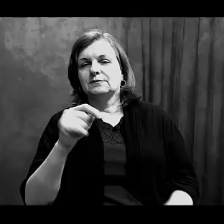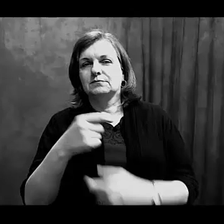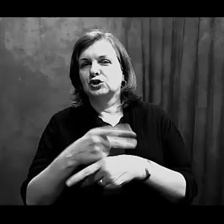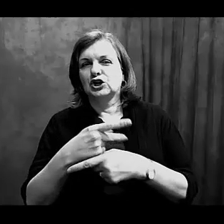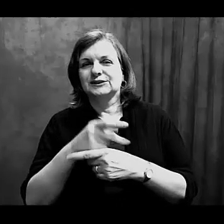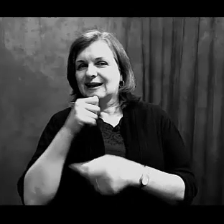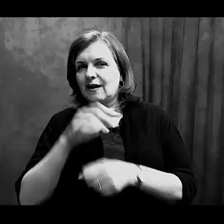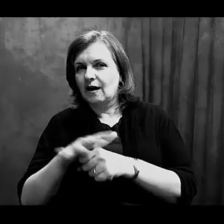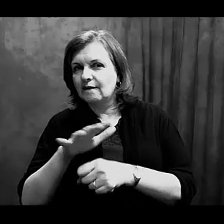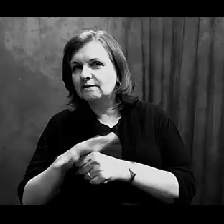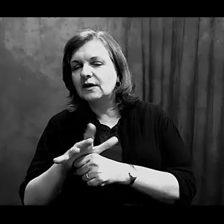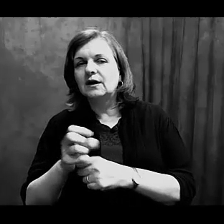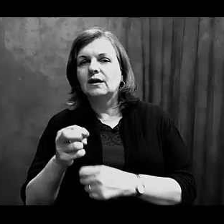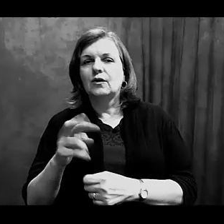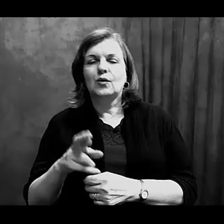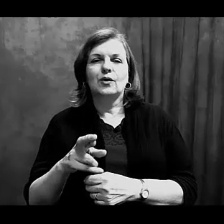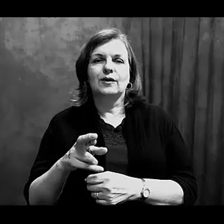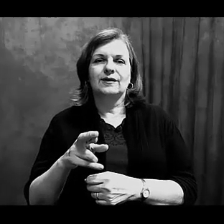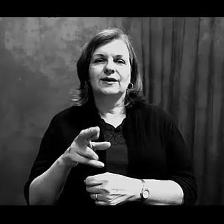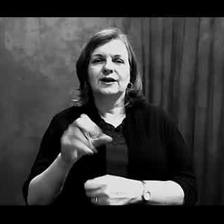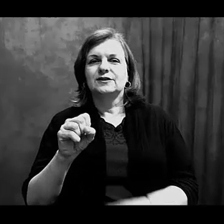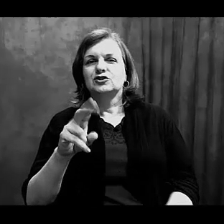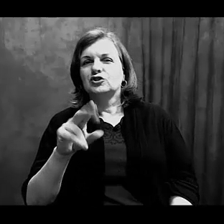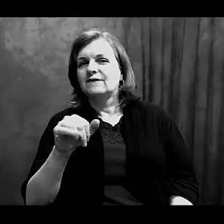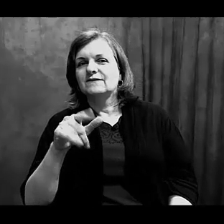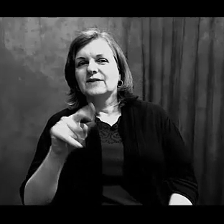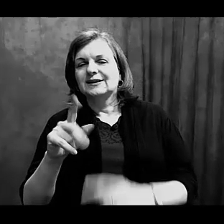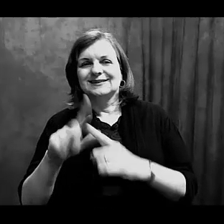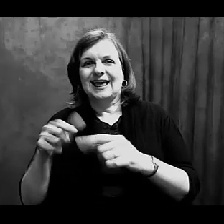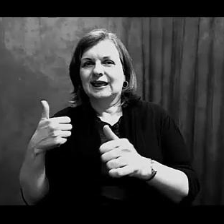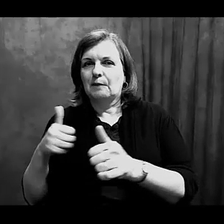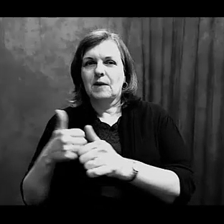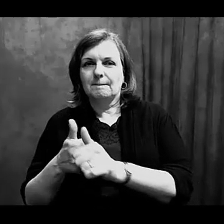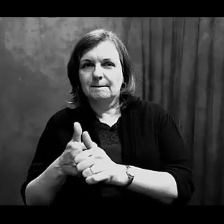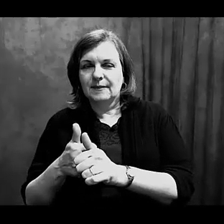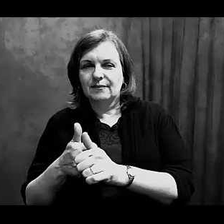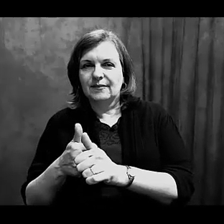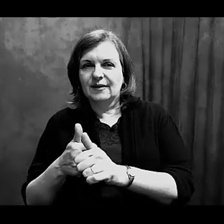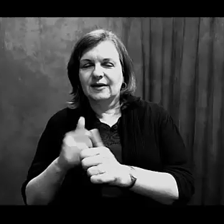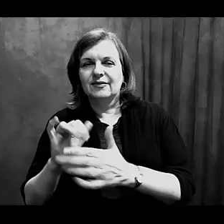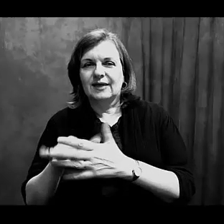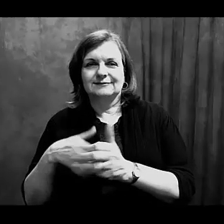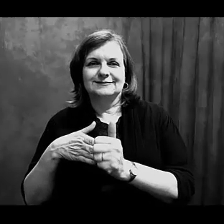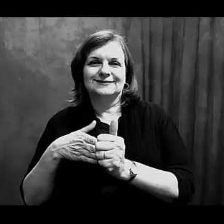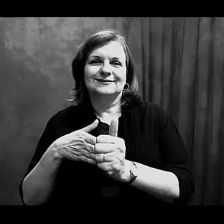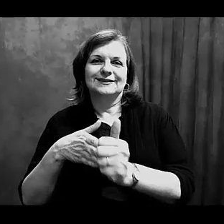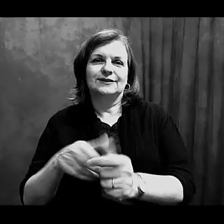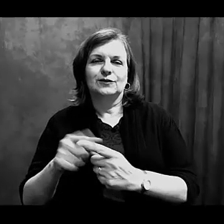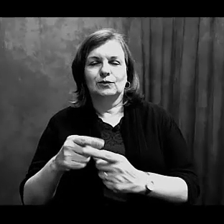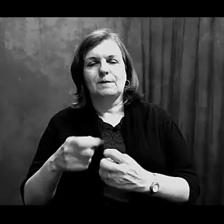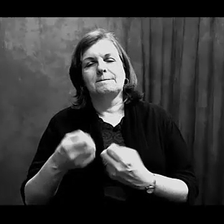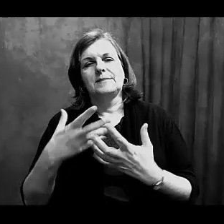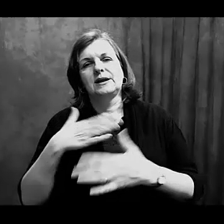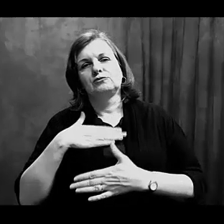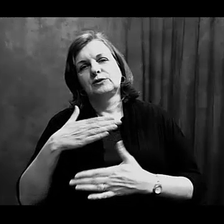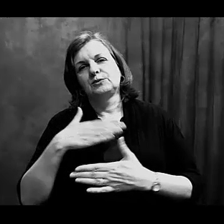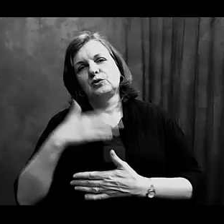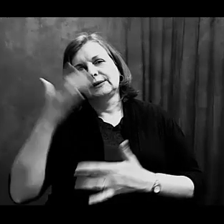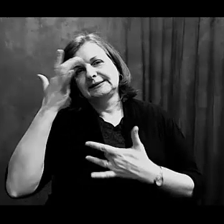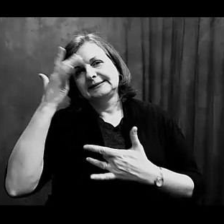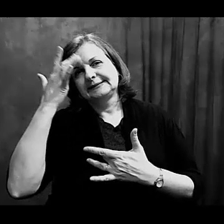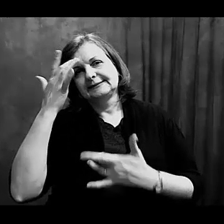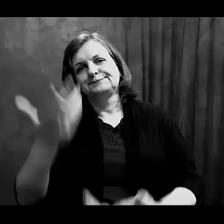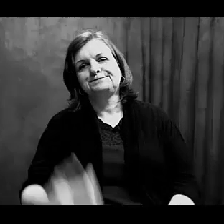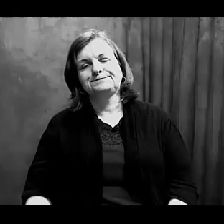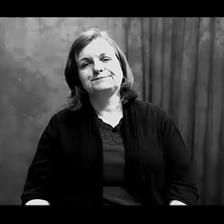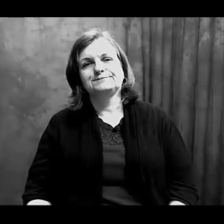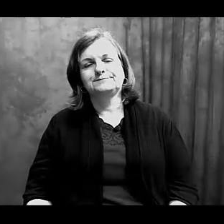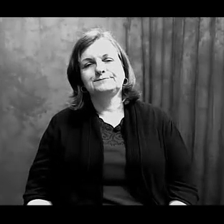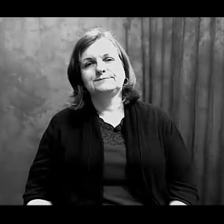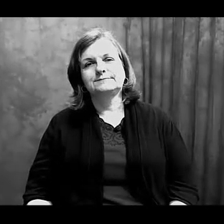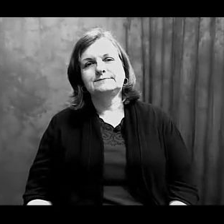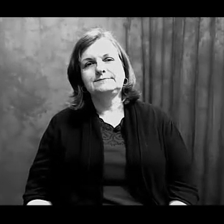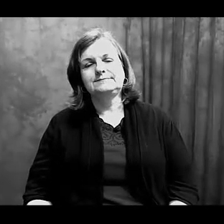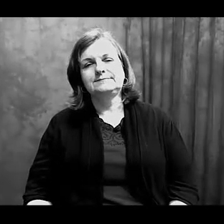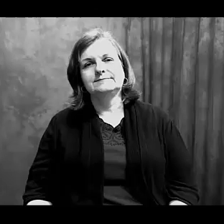or if the surfactants just aren't good enough to keep up you're going to lead into all kinds of respiratory diseases and illnesses